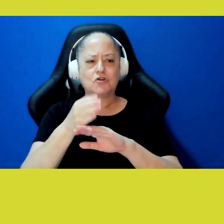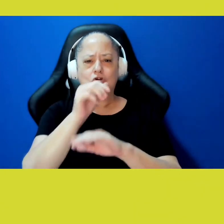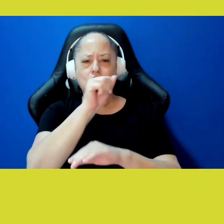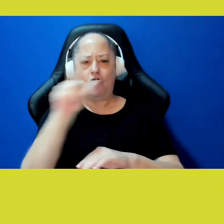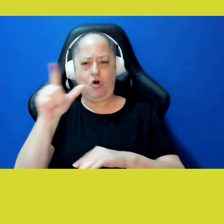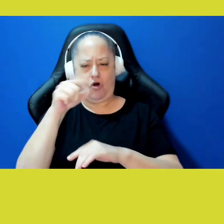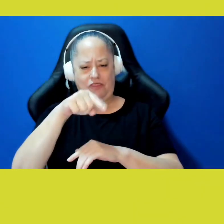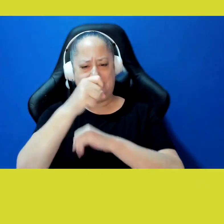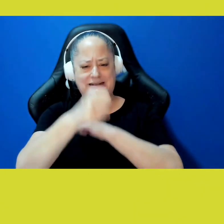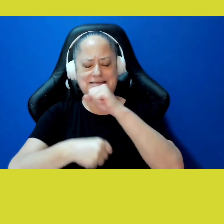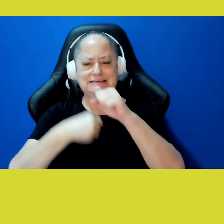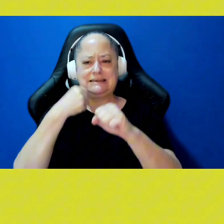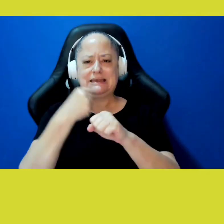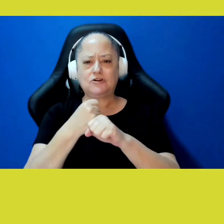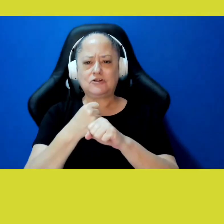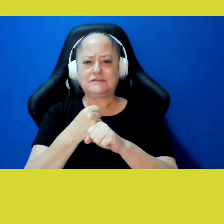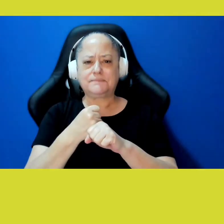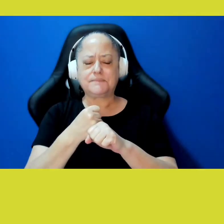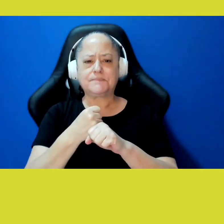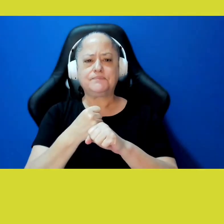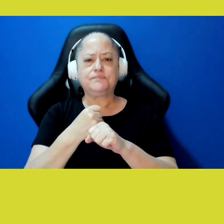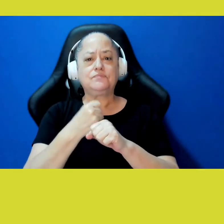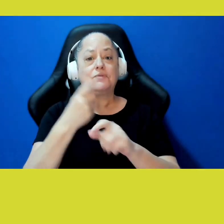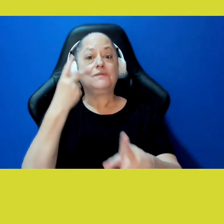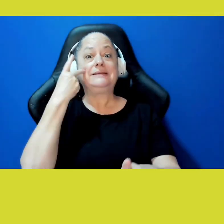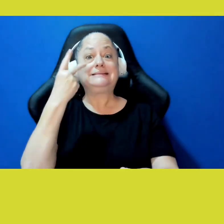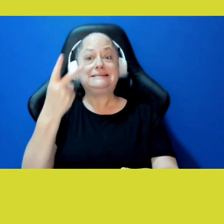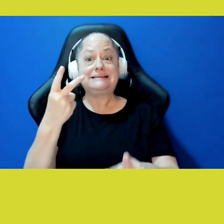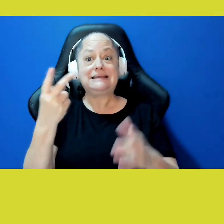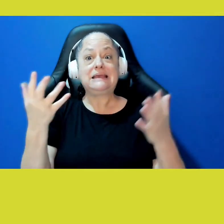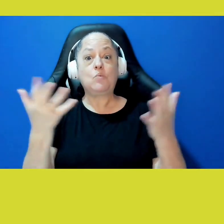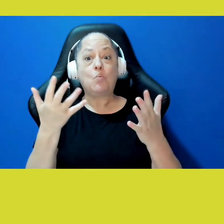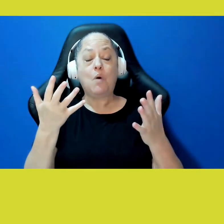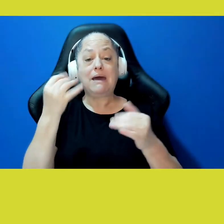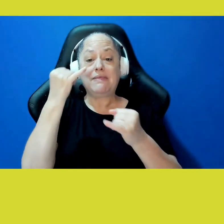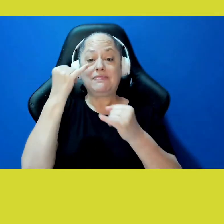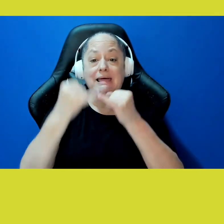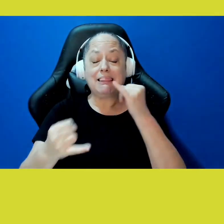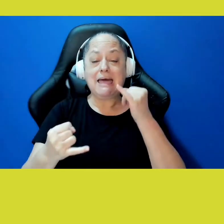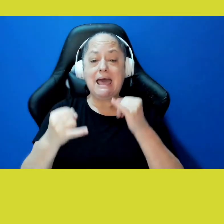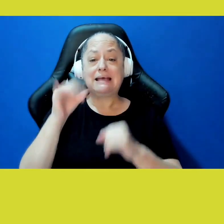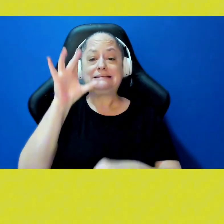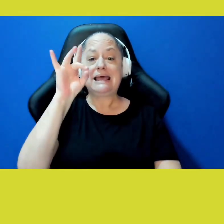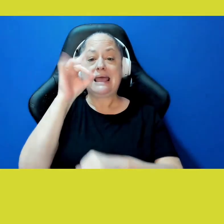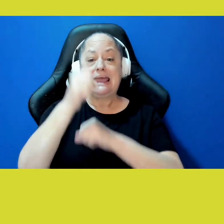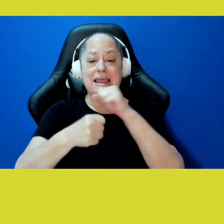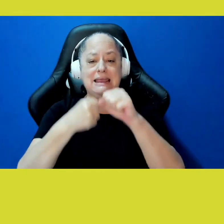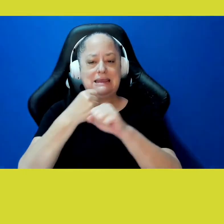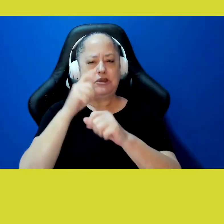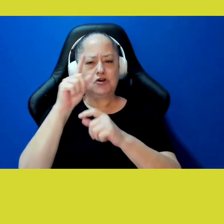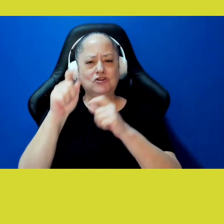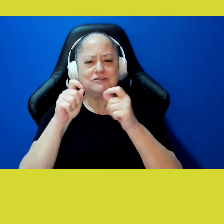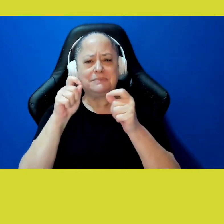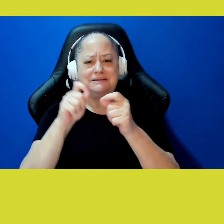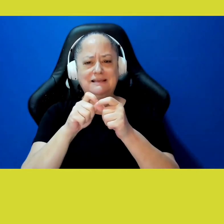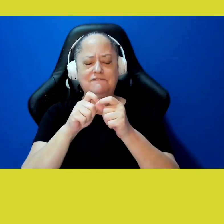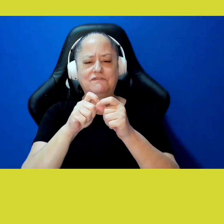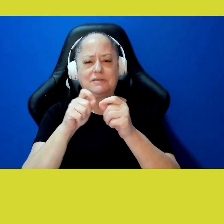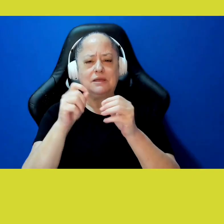so what we've seen in the last you know eight years in particular and then most recently during this